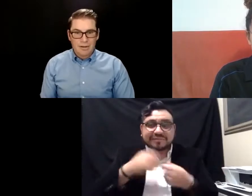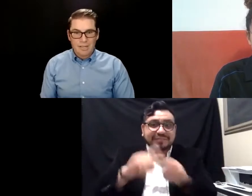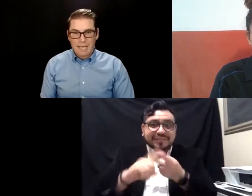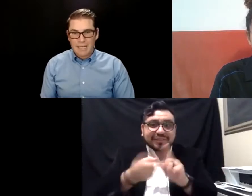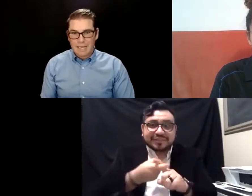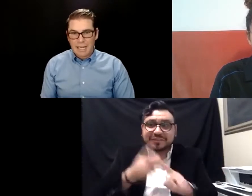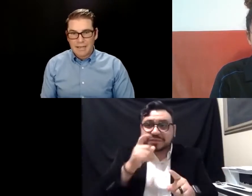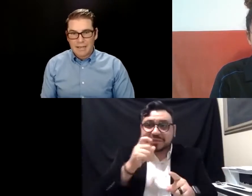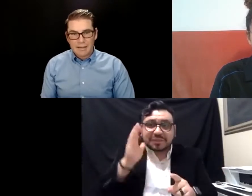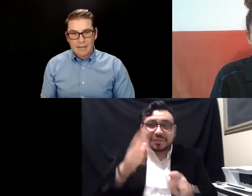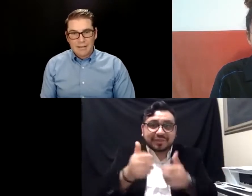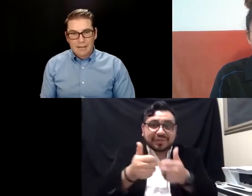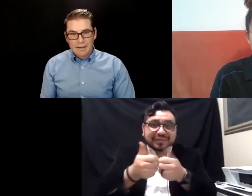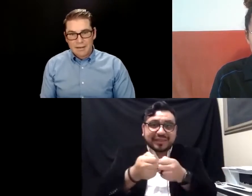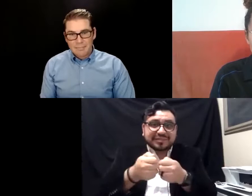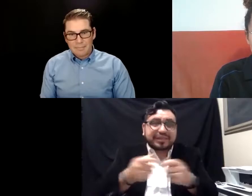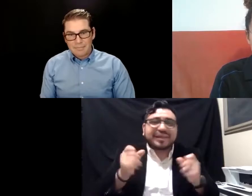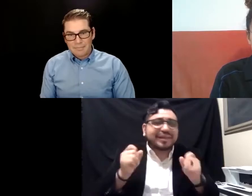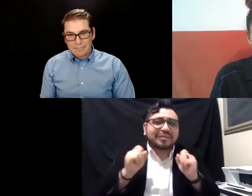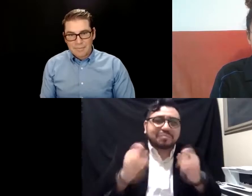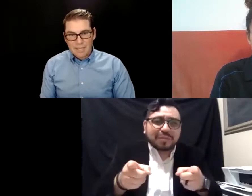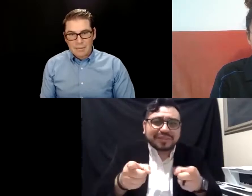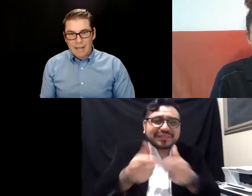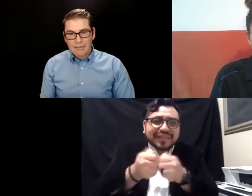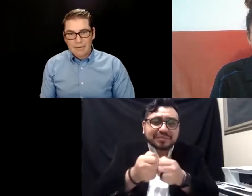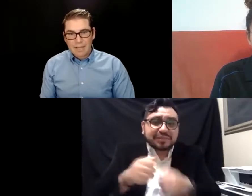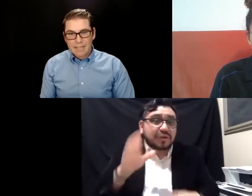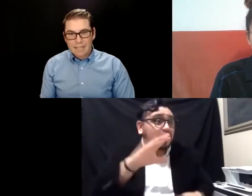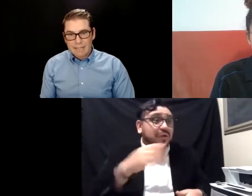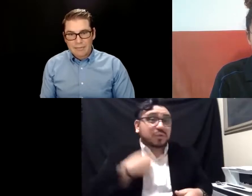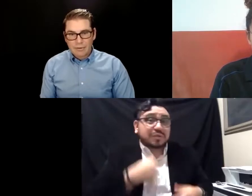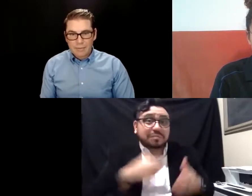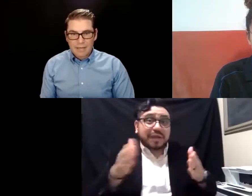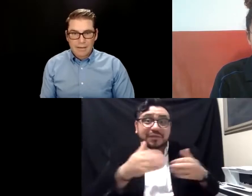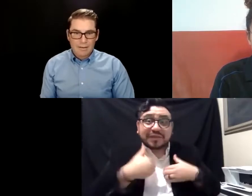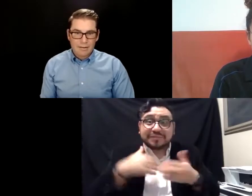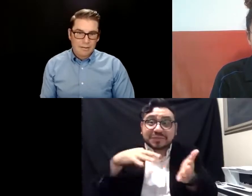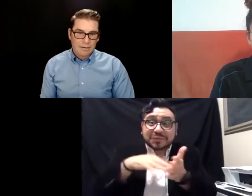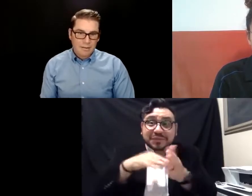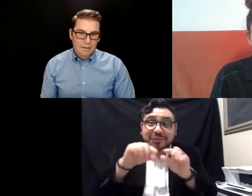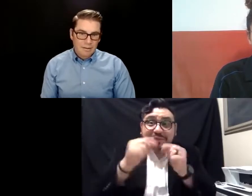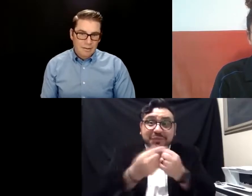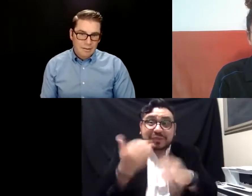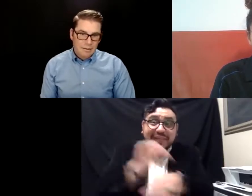again and again. I would have friends text for me.